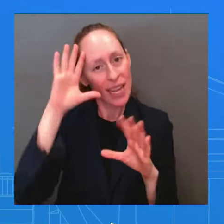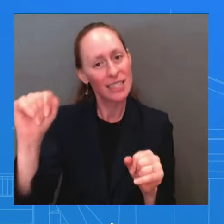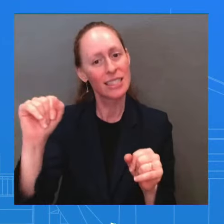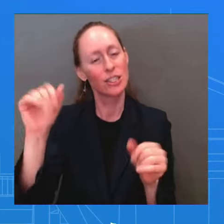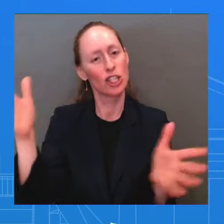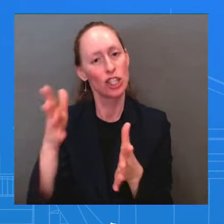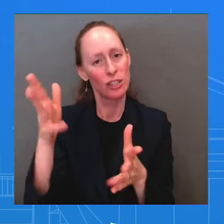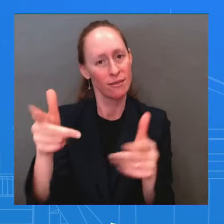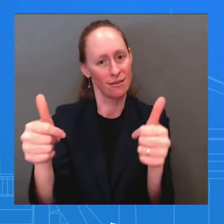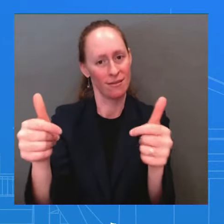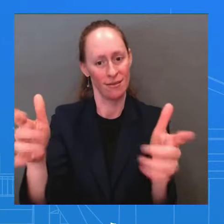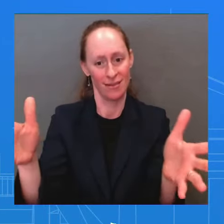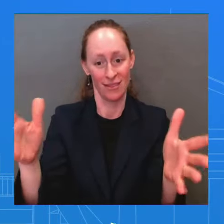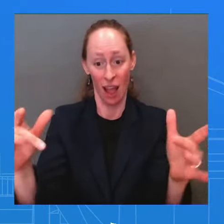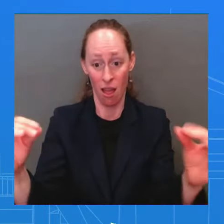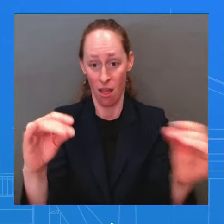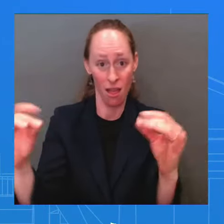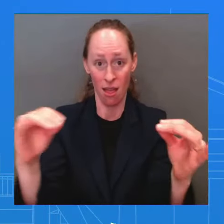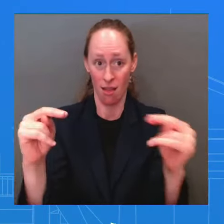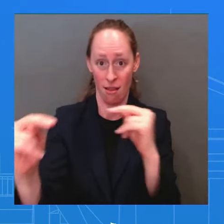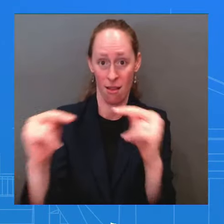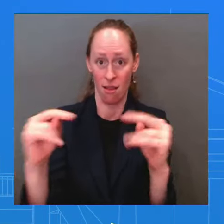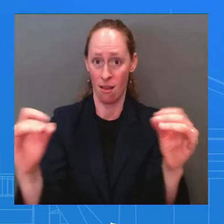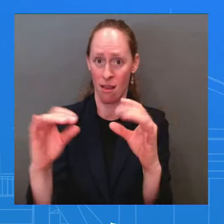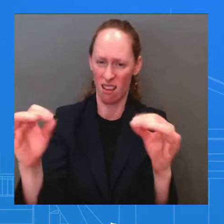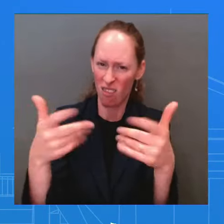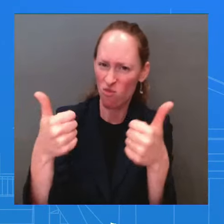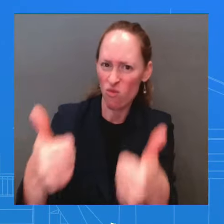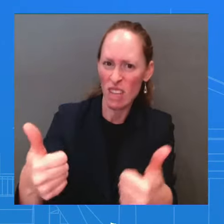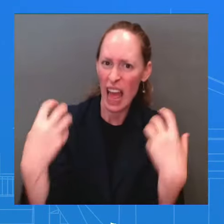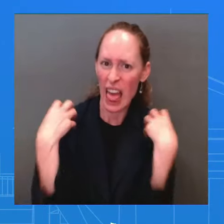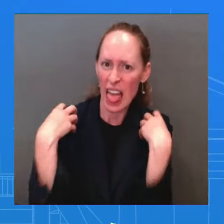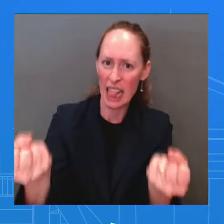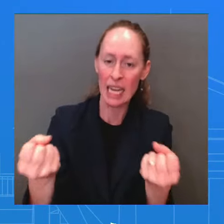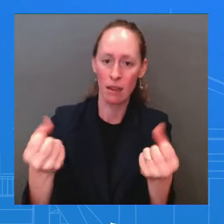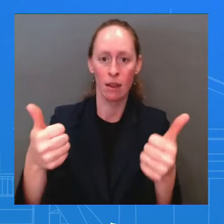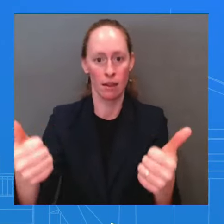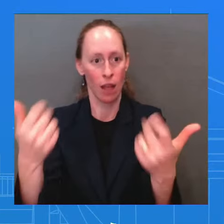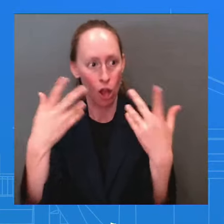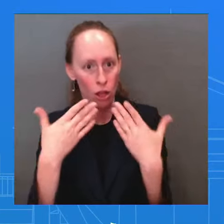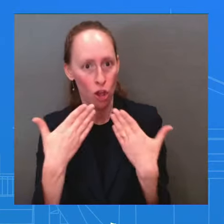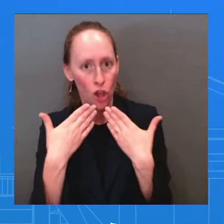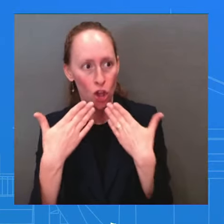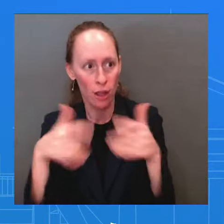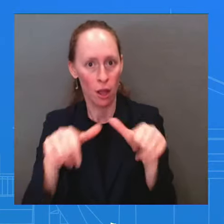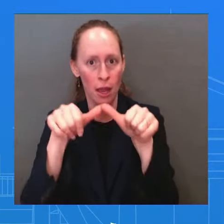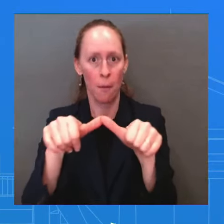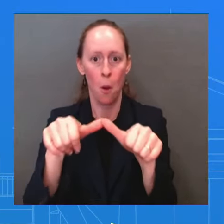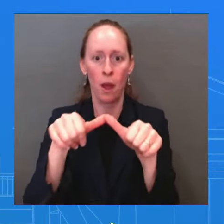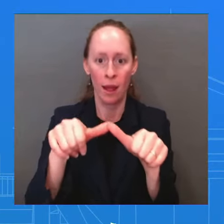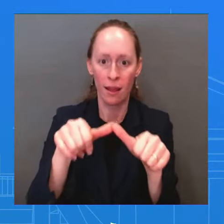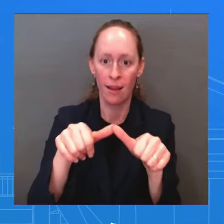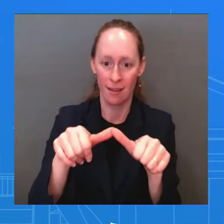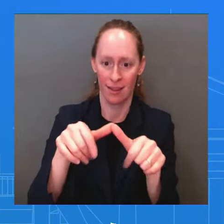And he appreciates what they have been doing for 24/7. We're going to see, as the UA- -- A- -- UAW has made clear, their desire to --